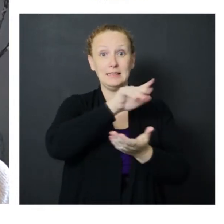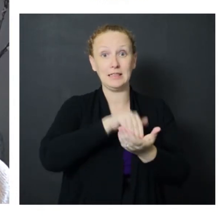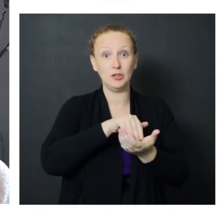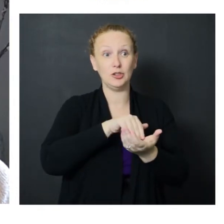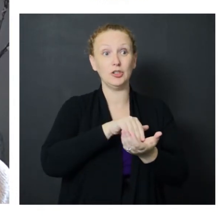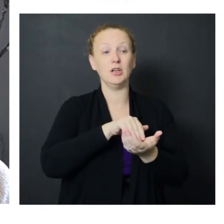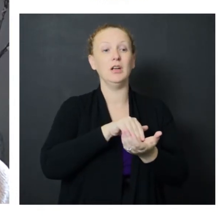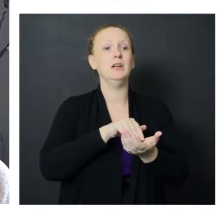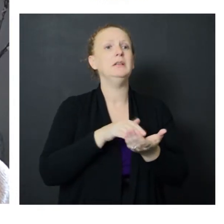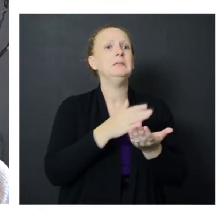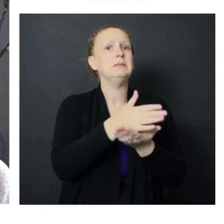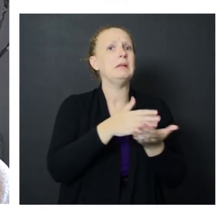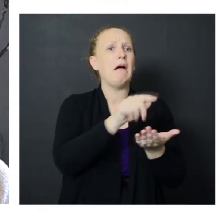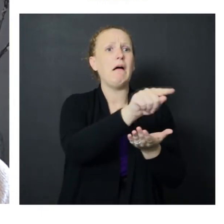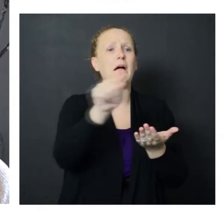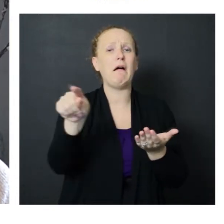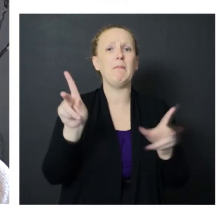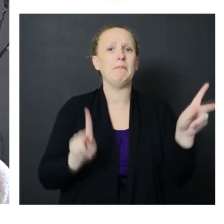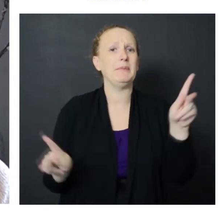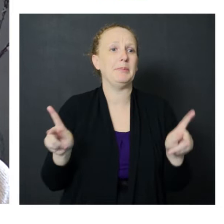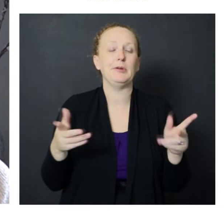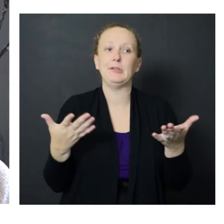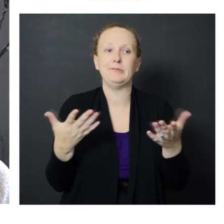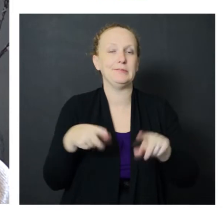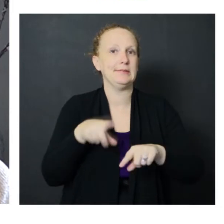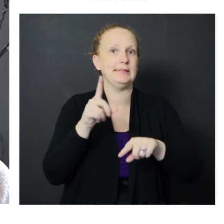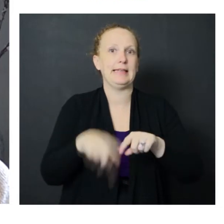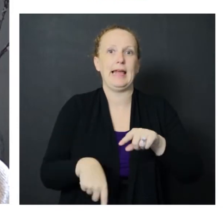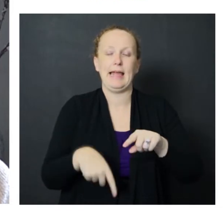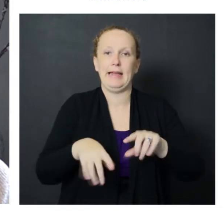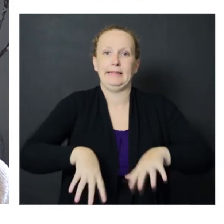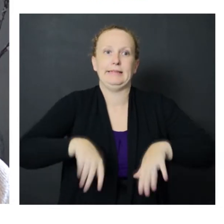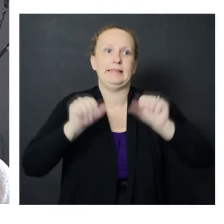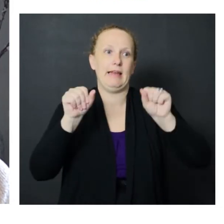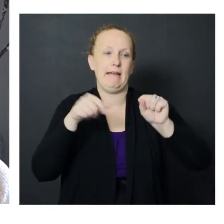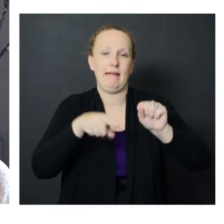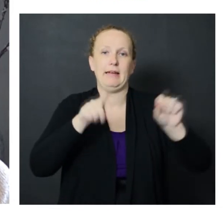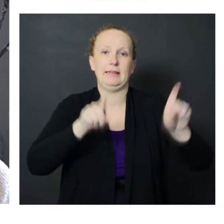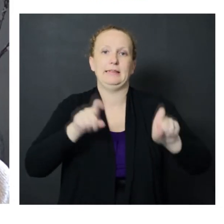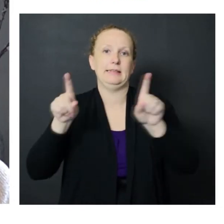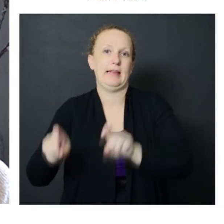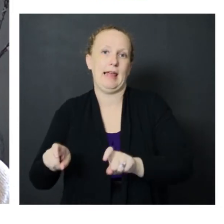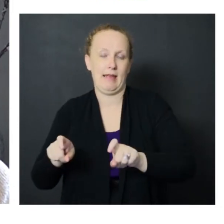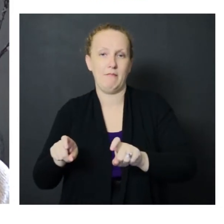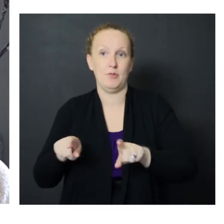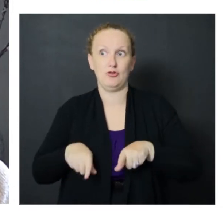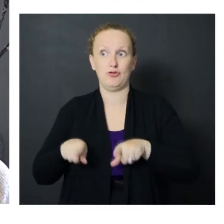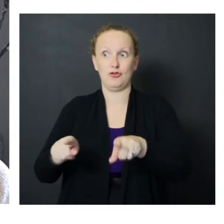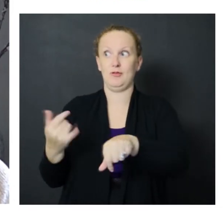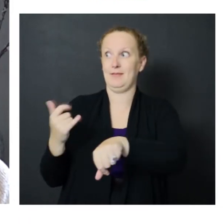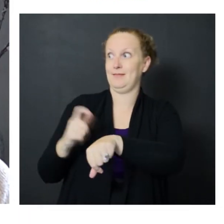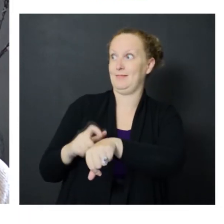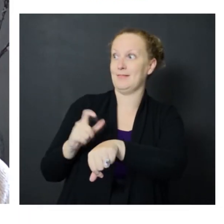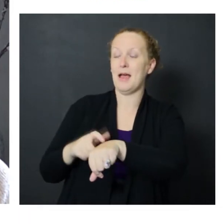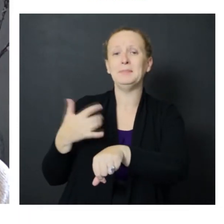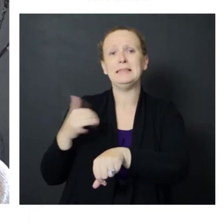not be able to take the certification exams during this time when it is still risky to go anywhere.